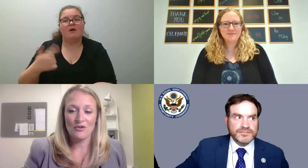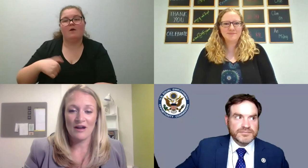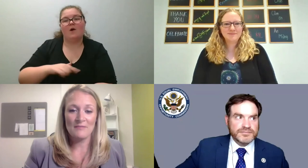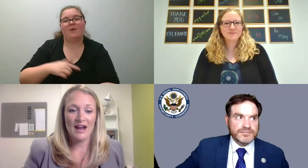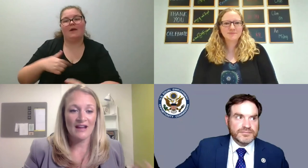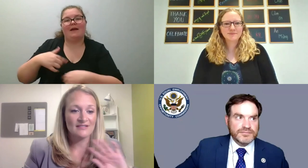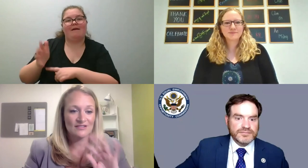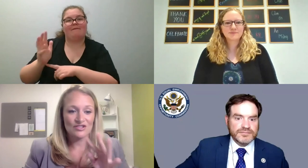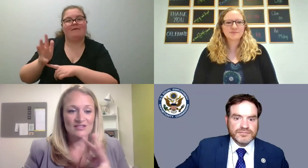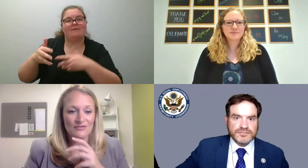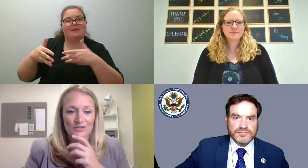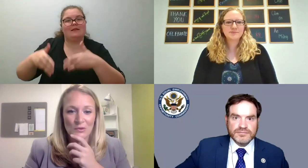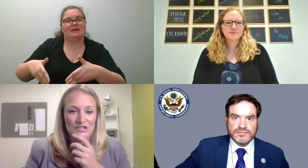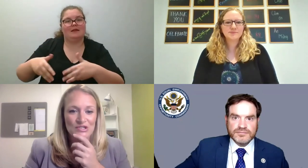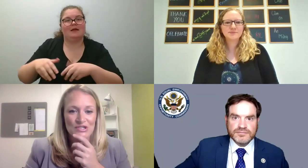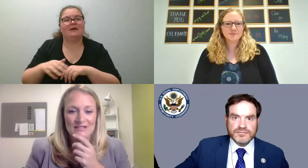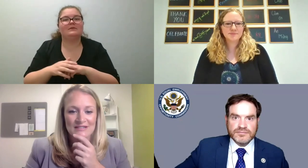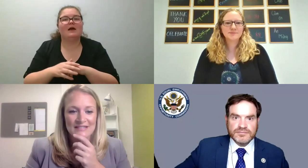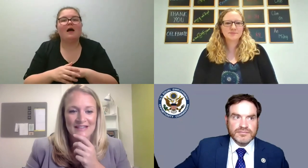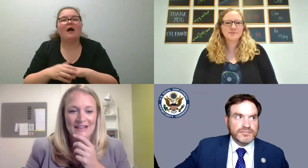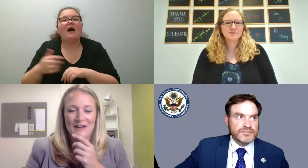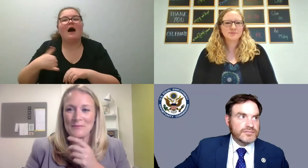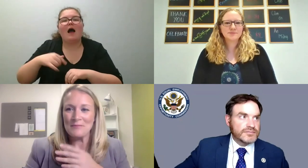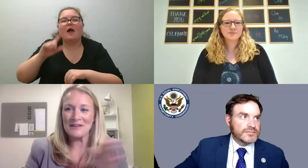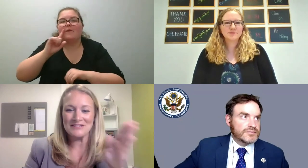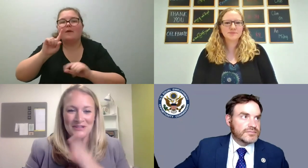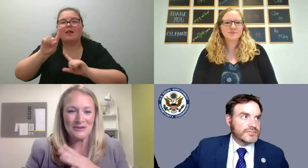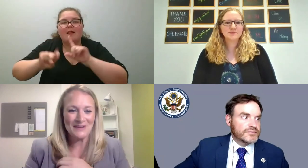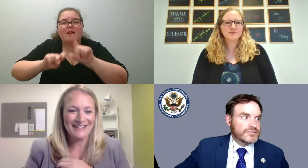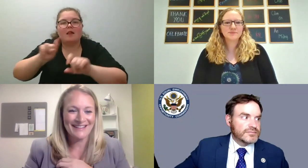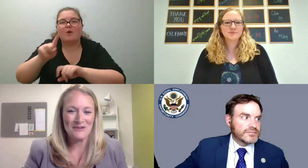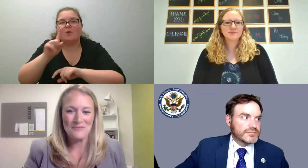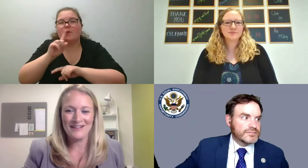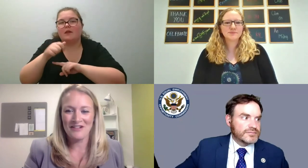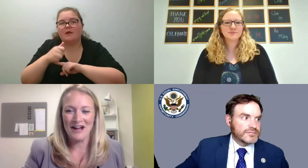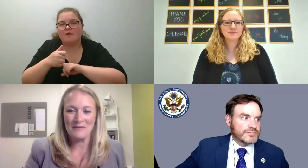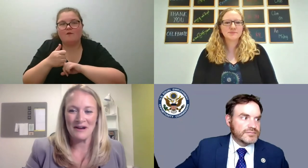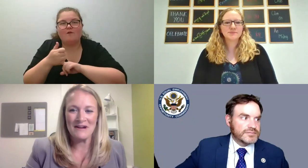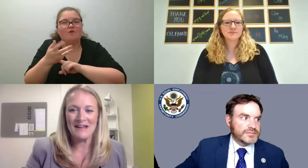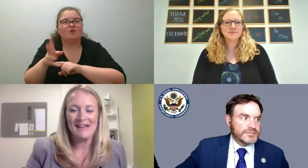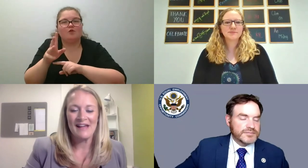So I'm going to ask just a few questions until we hit our 1:00 mark.